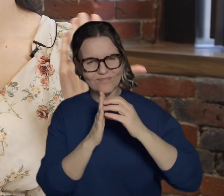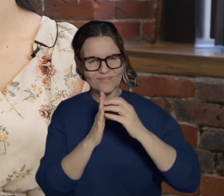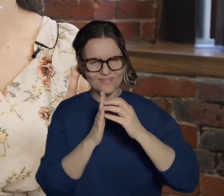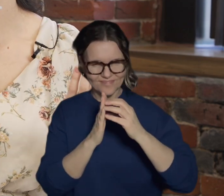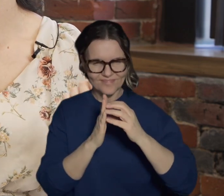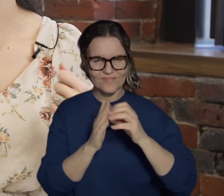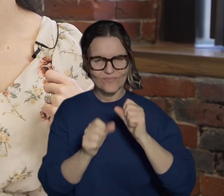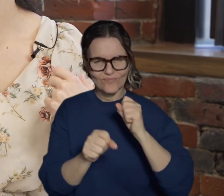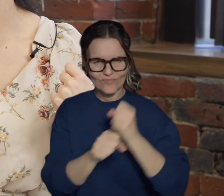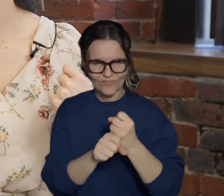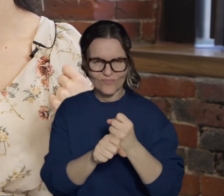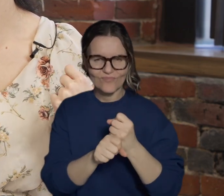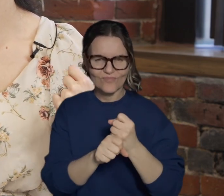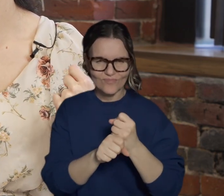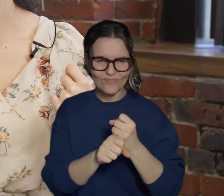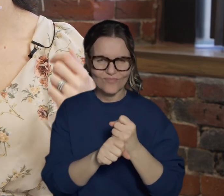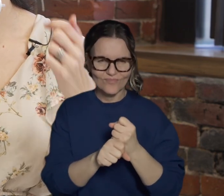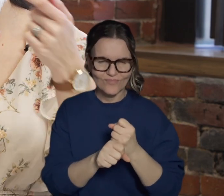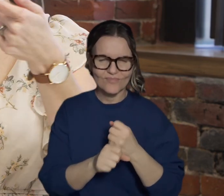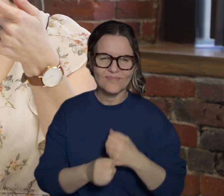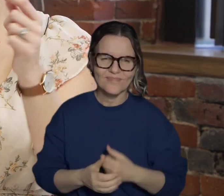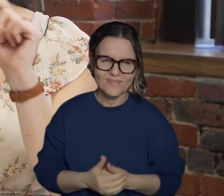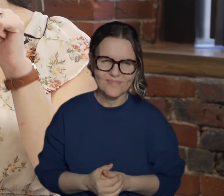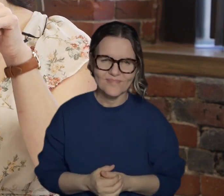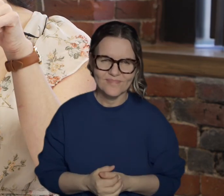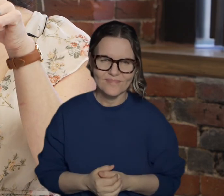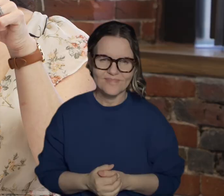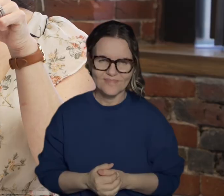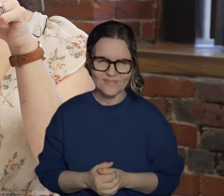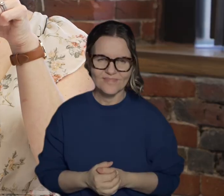and so that's how you know which way it's supposed to face and that does go all the